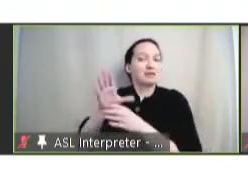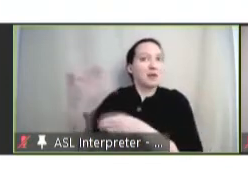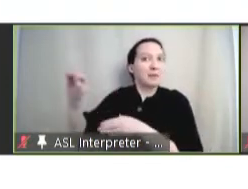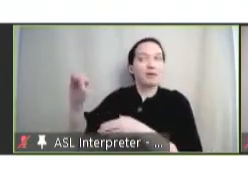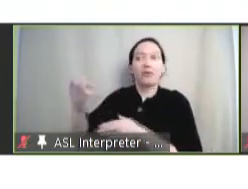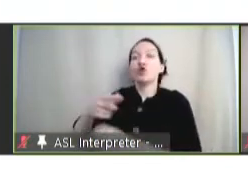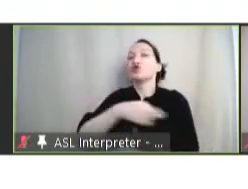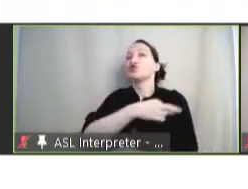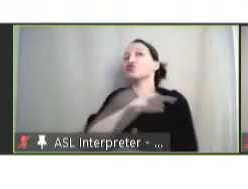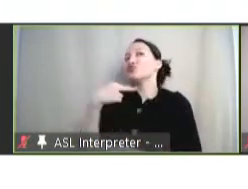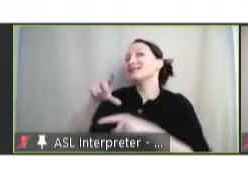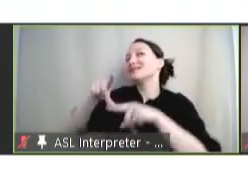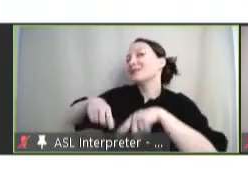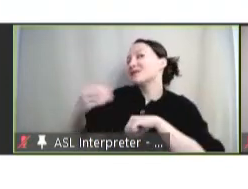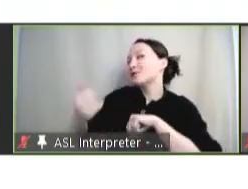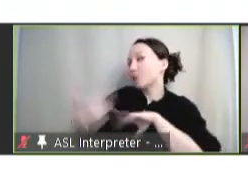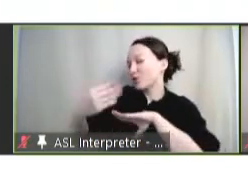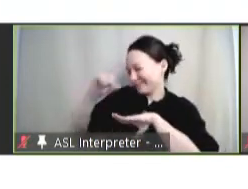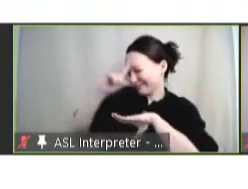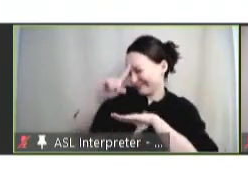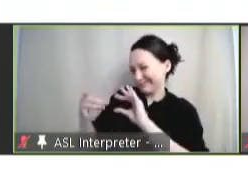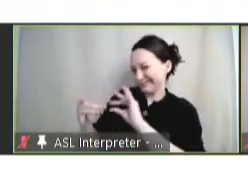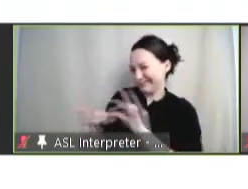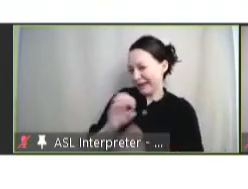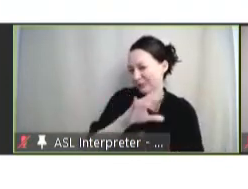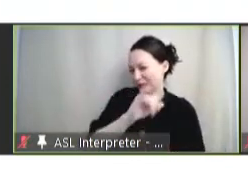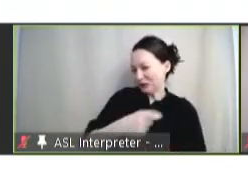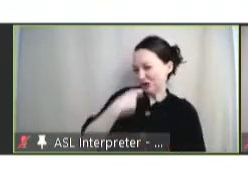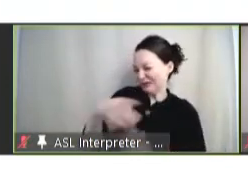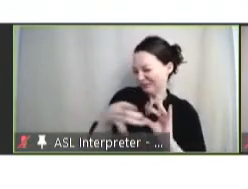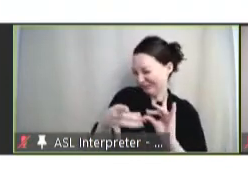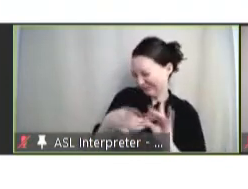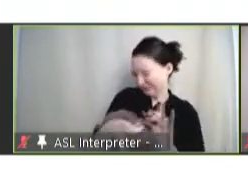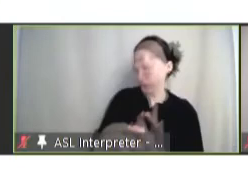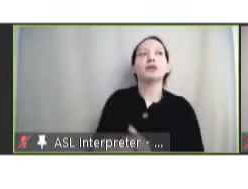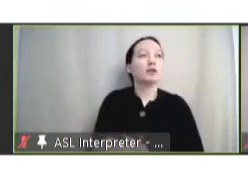approaches, which I think is what kind of what just outlined there that focus on high-risk